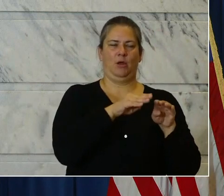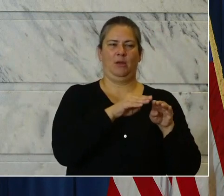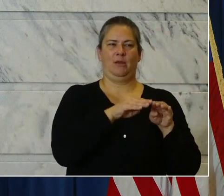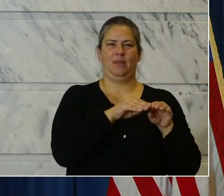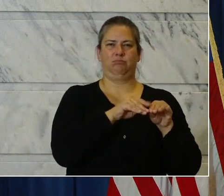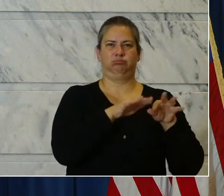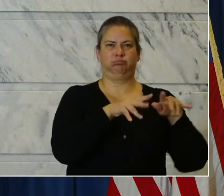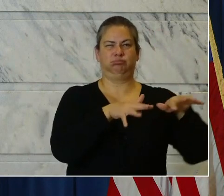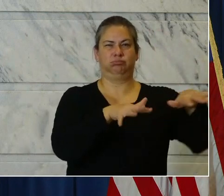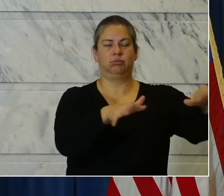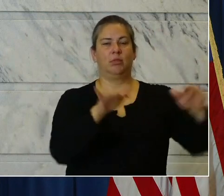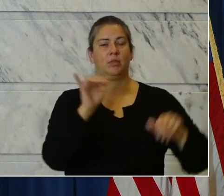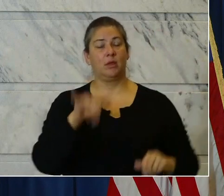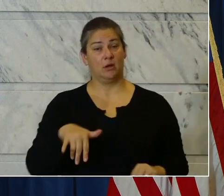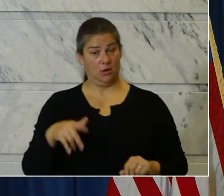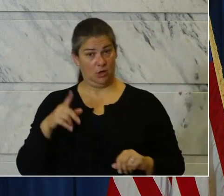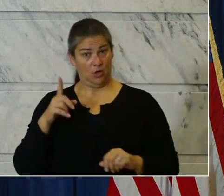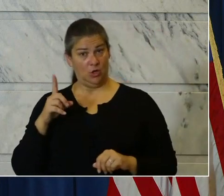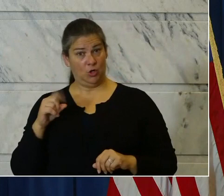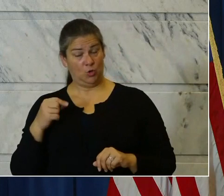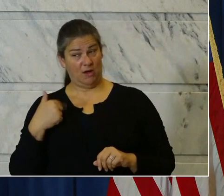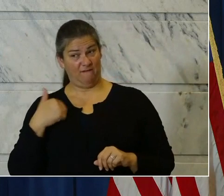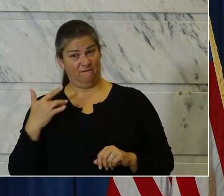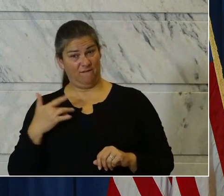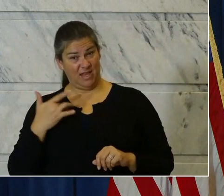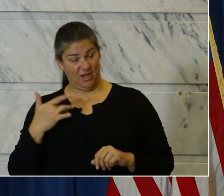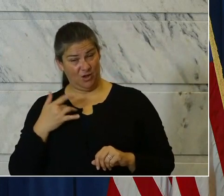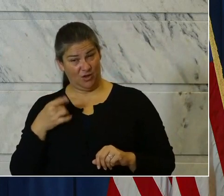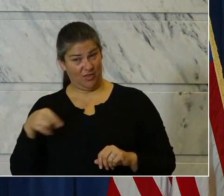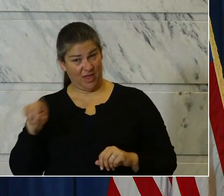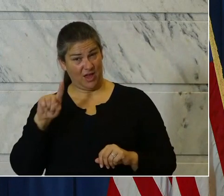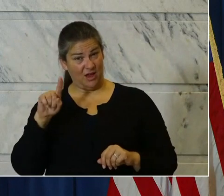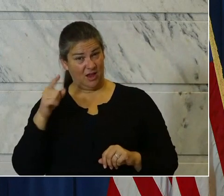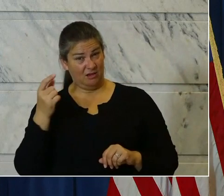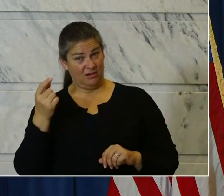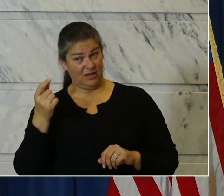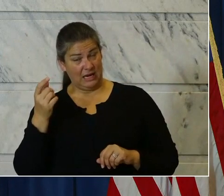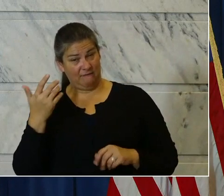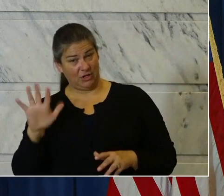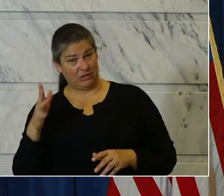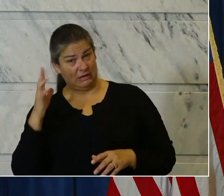THE MOST DO I THINK THAT OUR COLLEGE AGE STUDENTS ARE